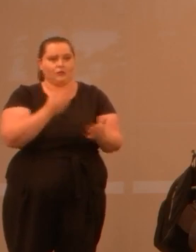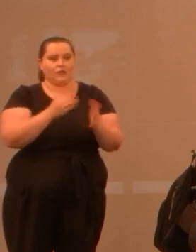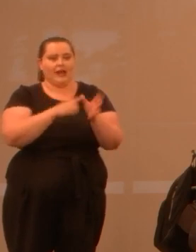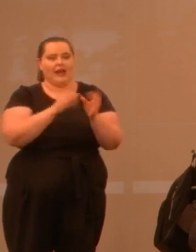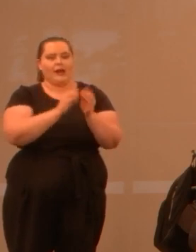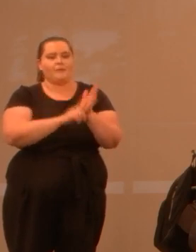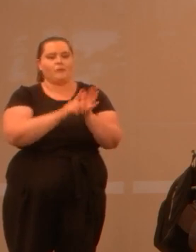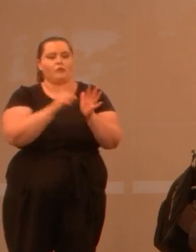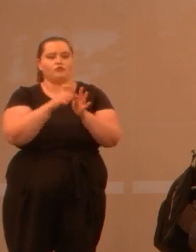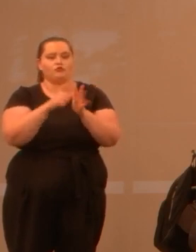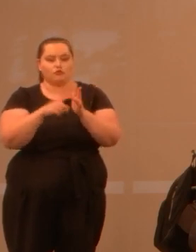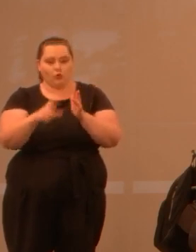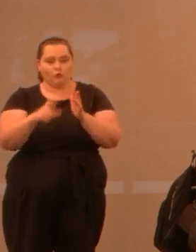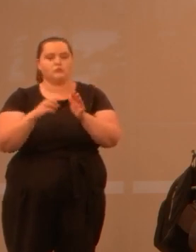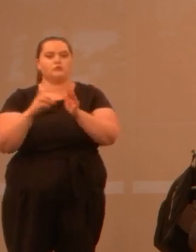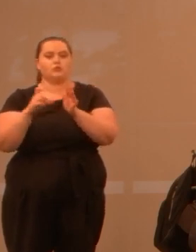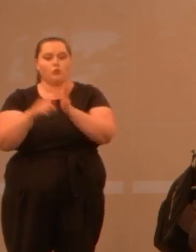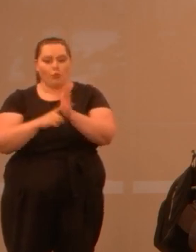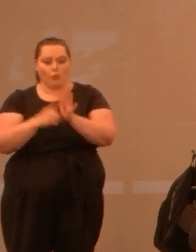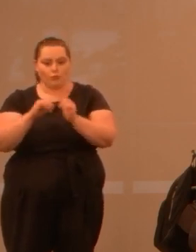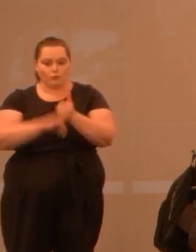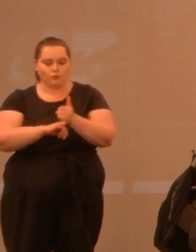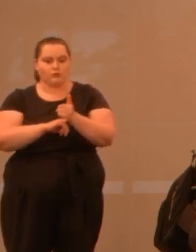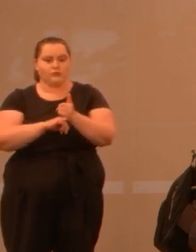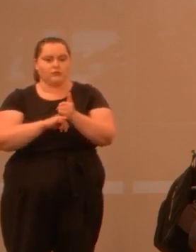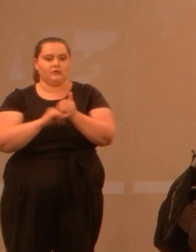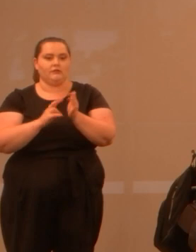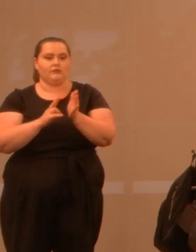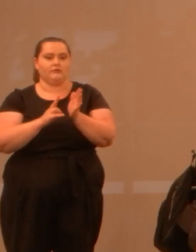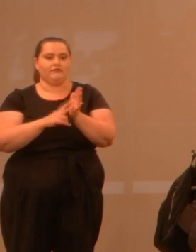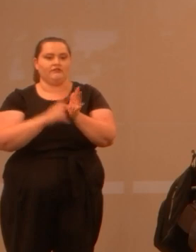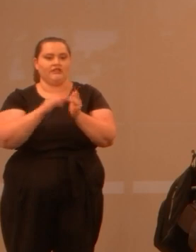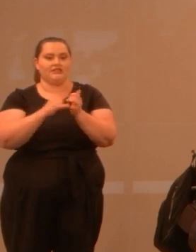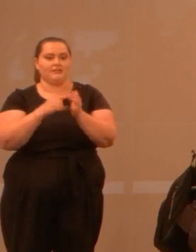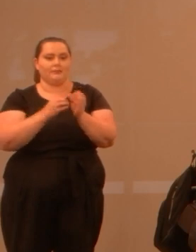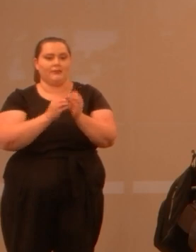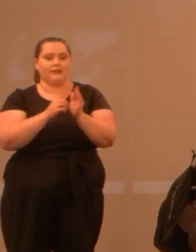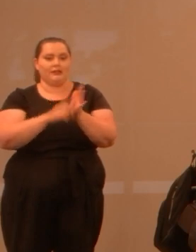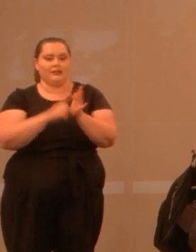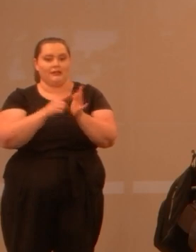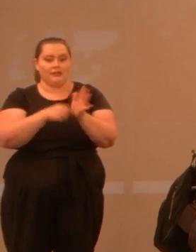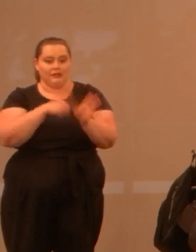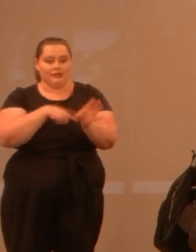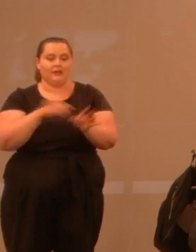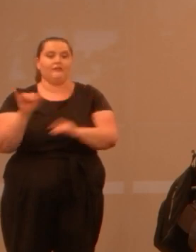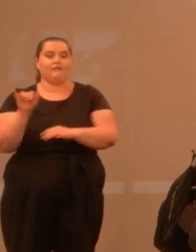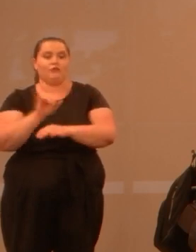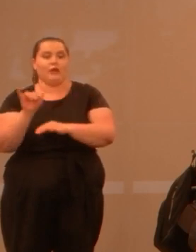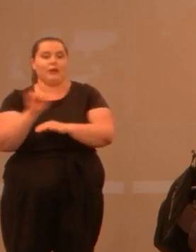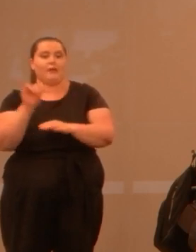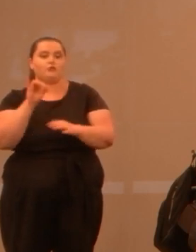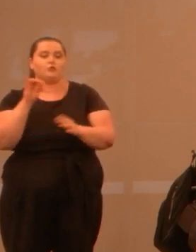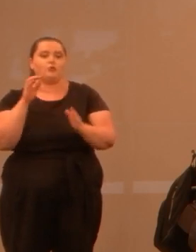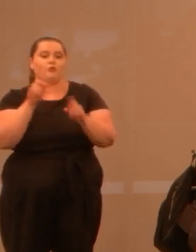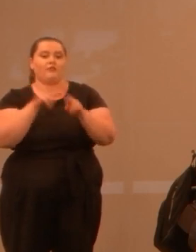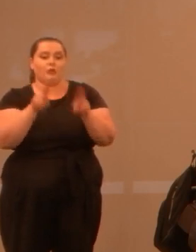The Office of Digital Government WA. Thank you to the Bray family trust of the Fremantle Foundation, who are our Silver Sponsors. Thank you so much